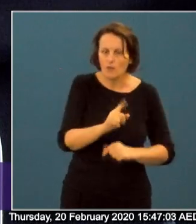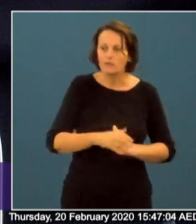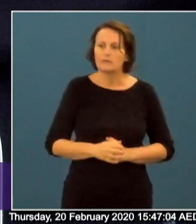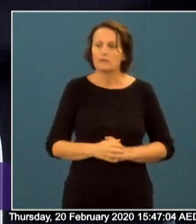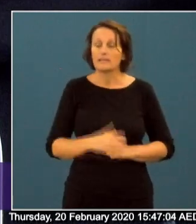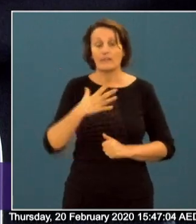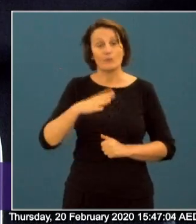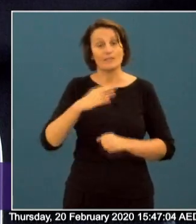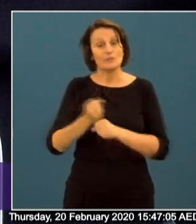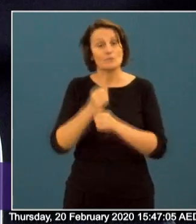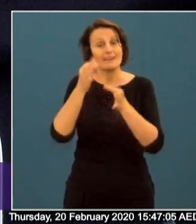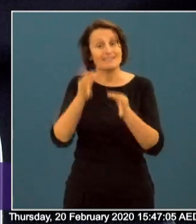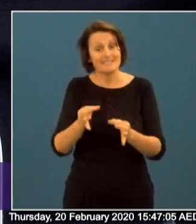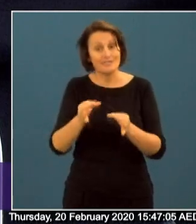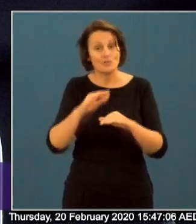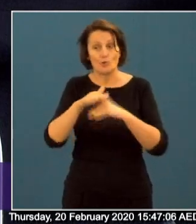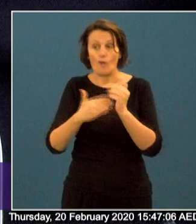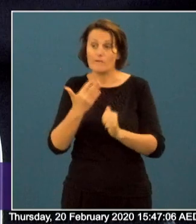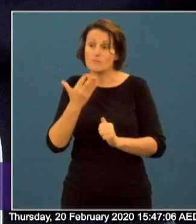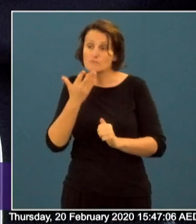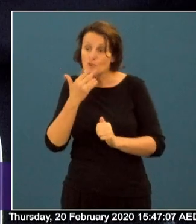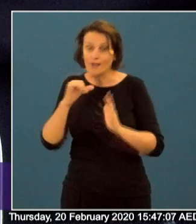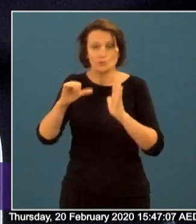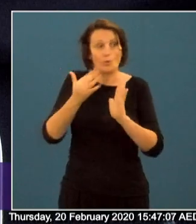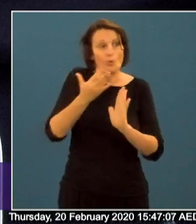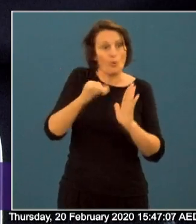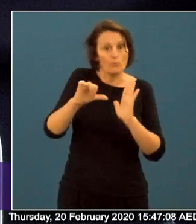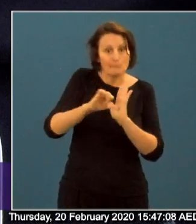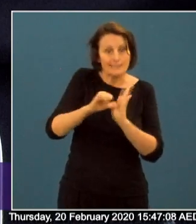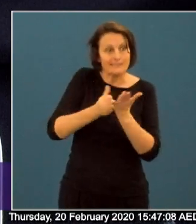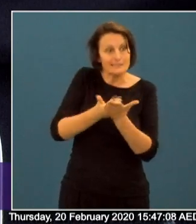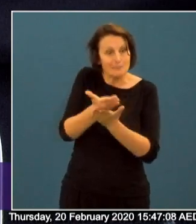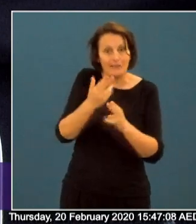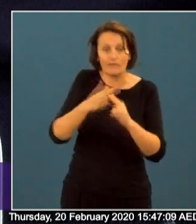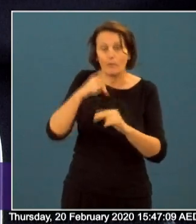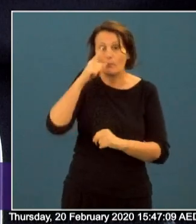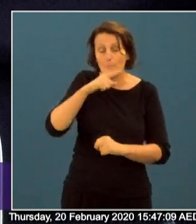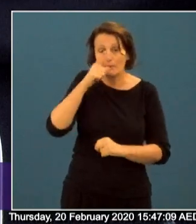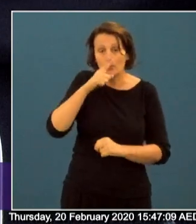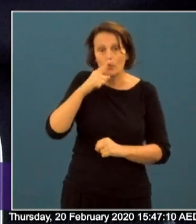the Independent Hospitals Pricing Authority, that they appropriately recognise that the needs —